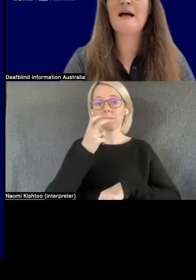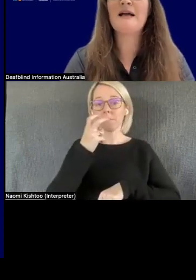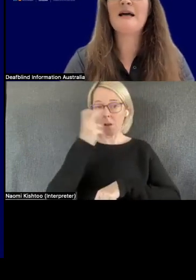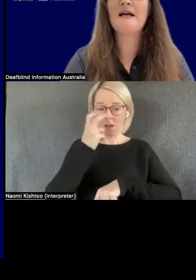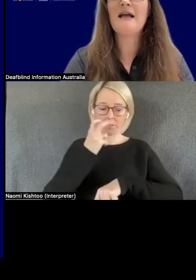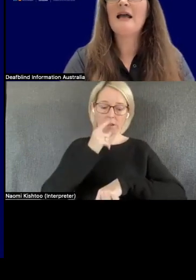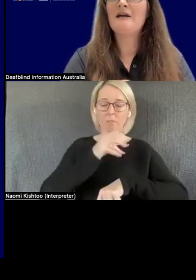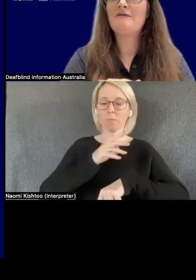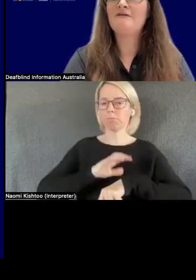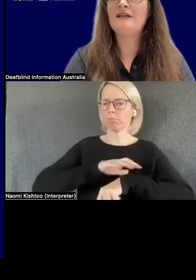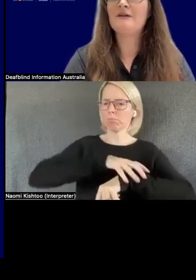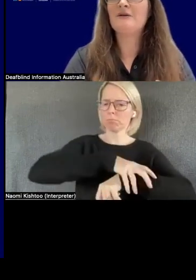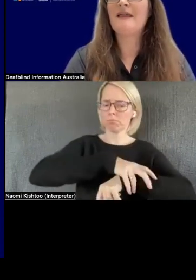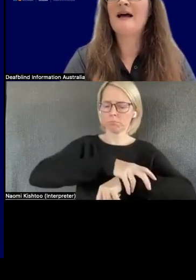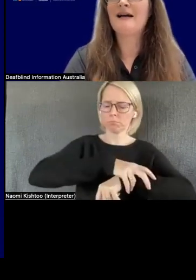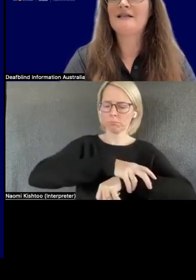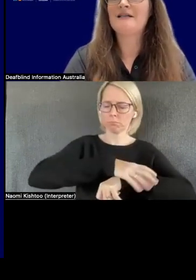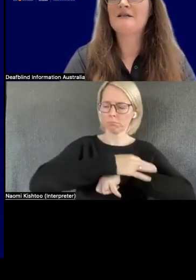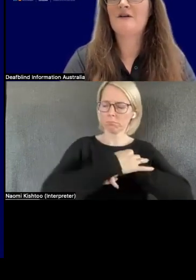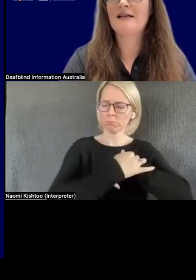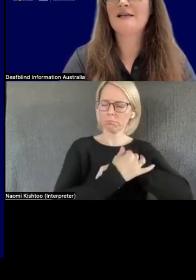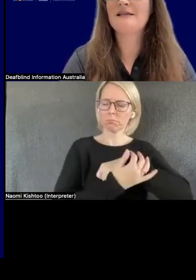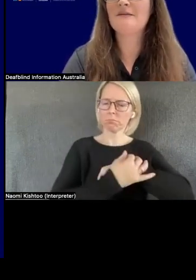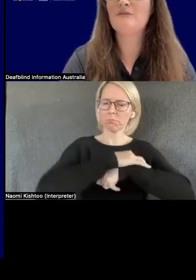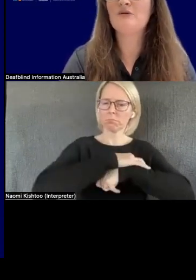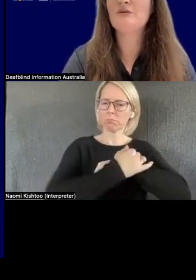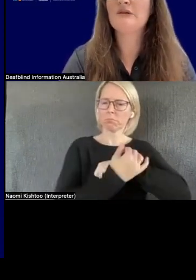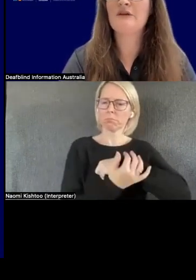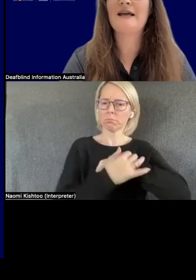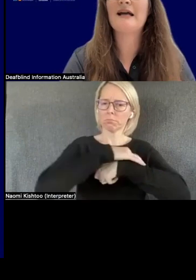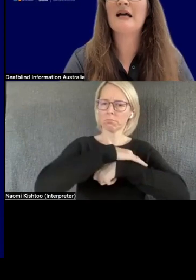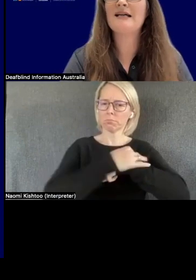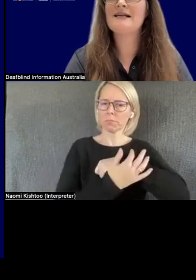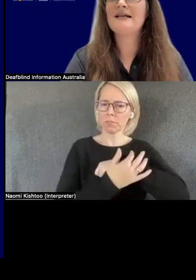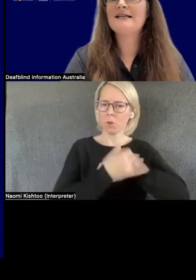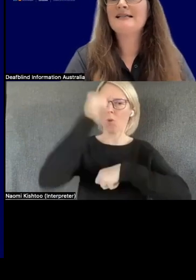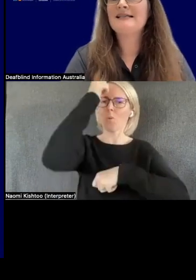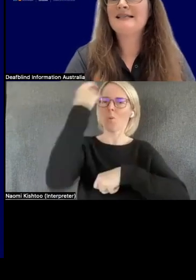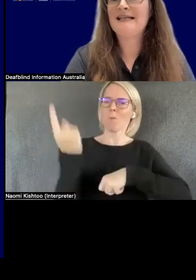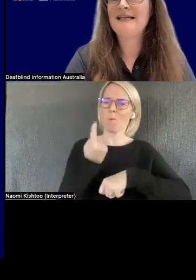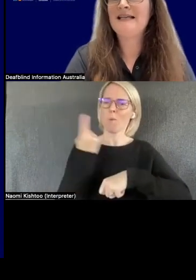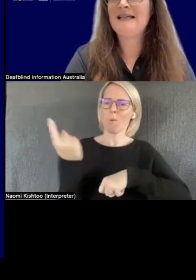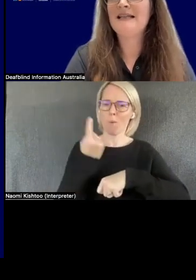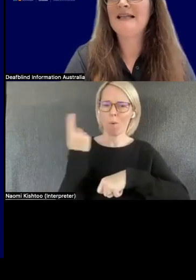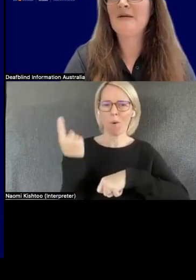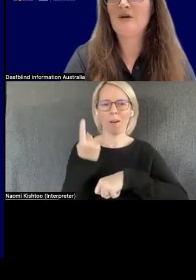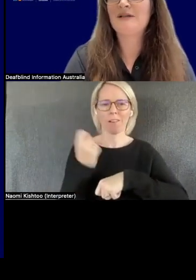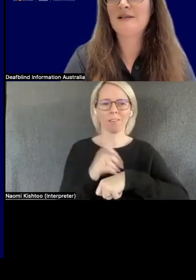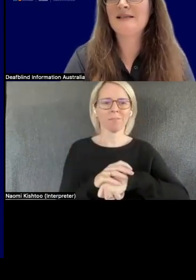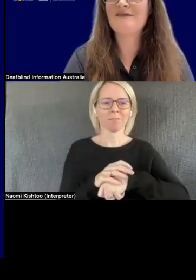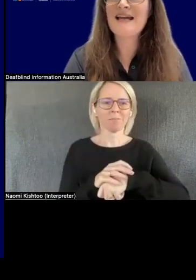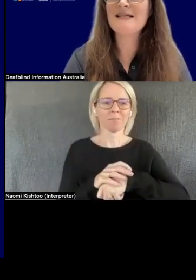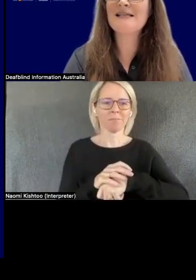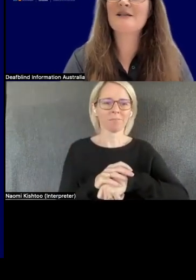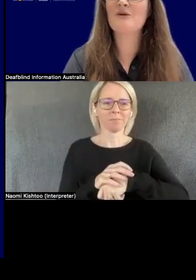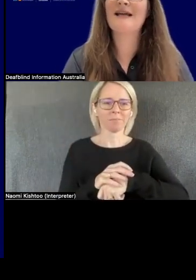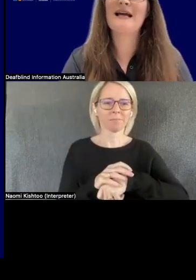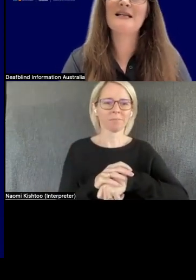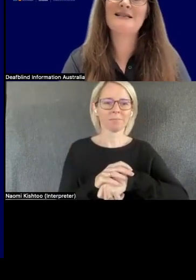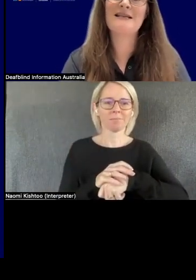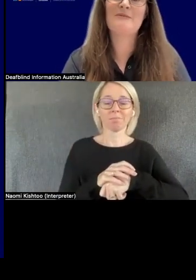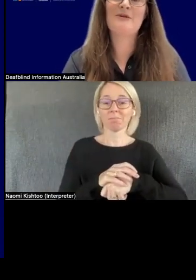partner and feel that identifying symbol. So, they can’t see the person’s face or they can’t see the